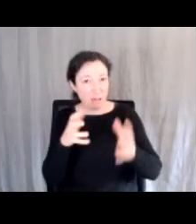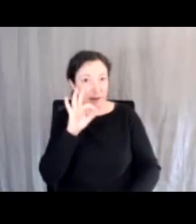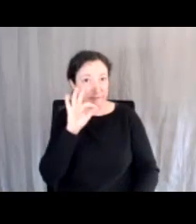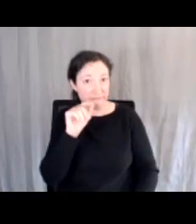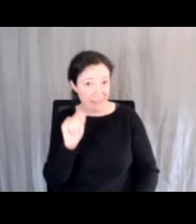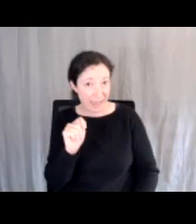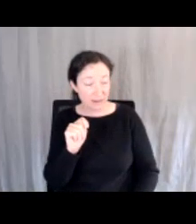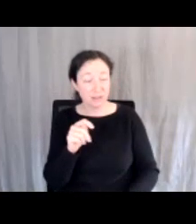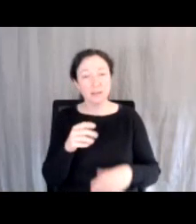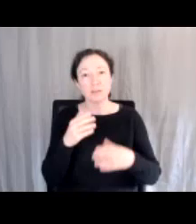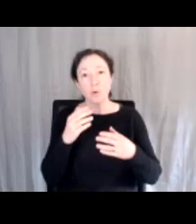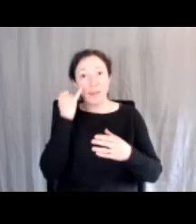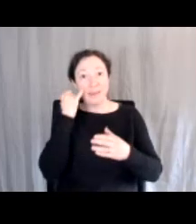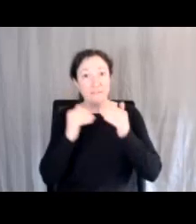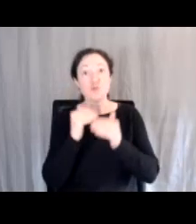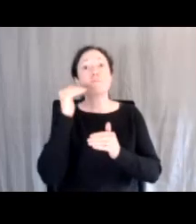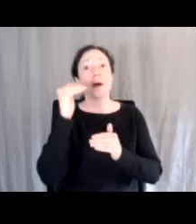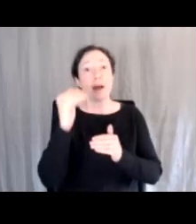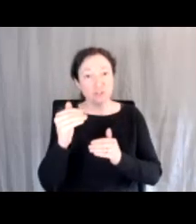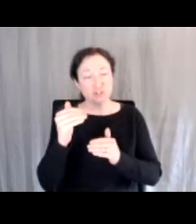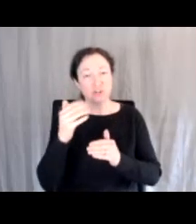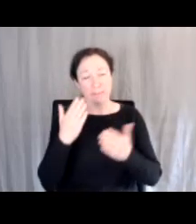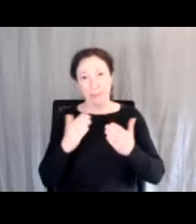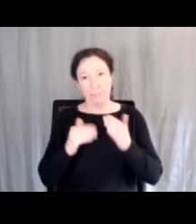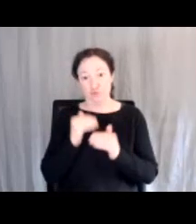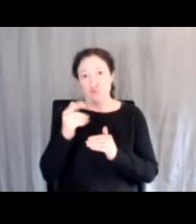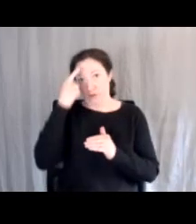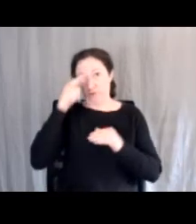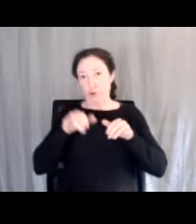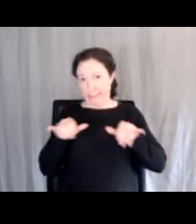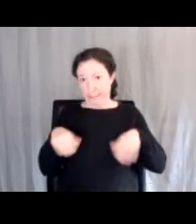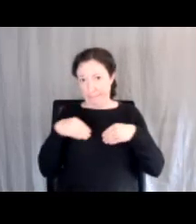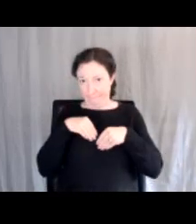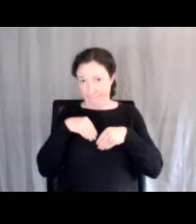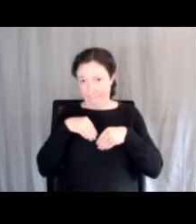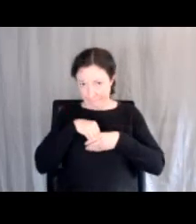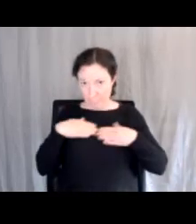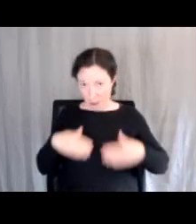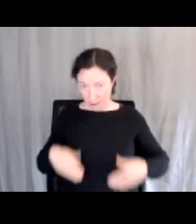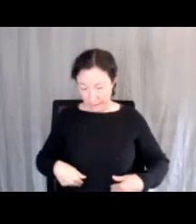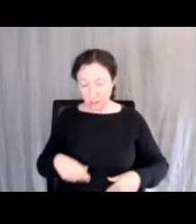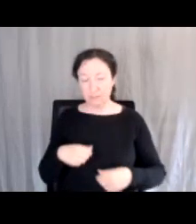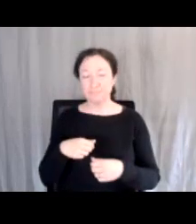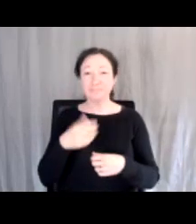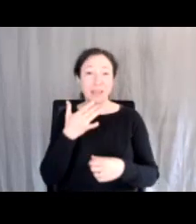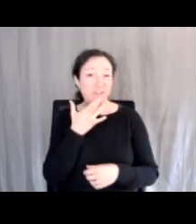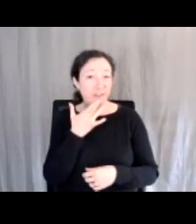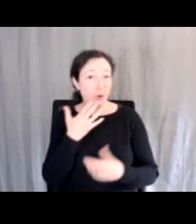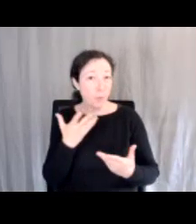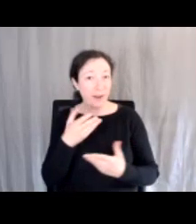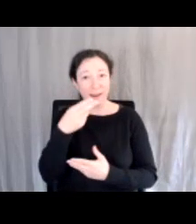and too much fat for the system. Plant-based, my favorite plant-based protein sources are gonna be hemp seeds and pumpkin seeds.